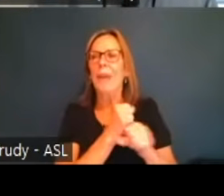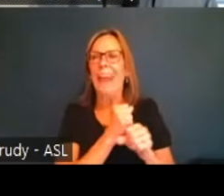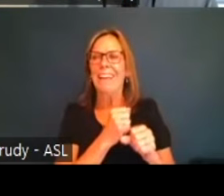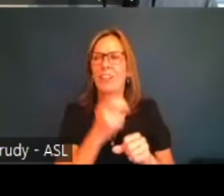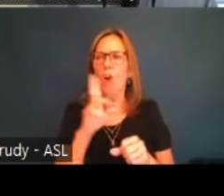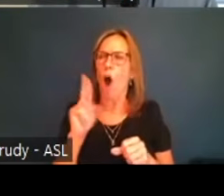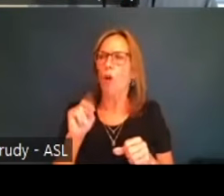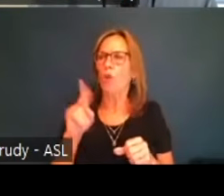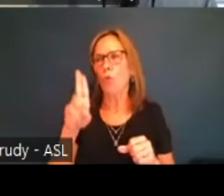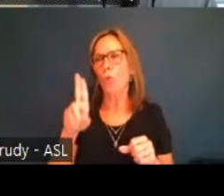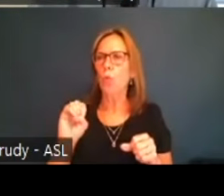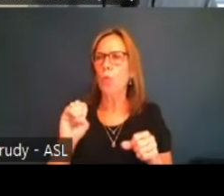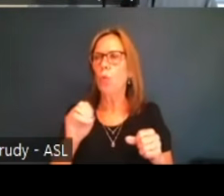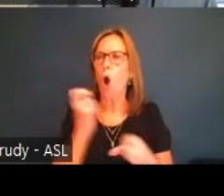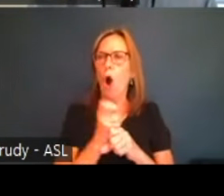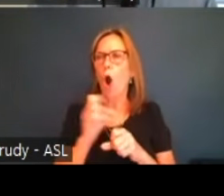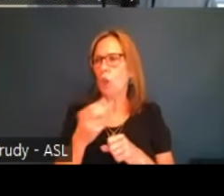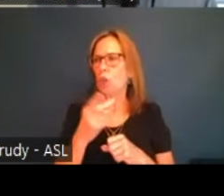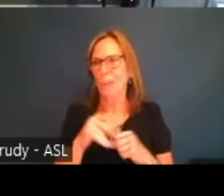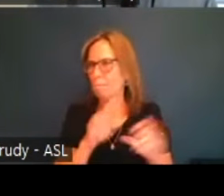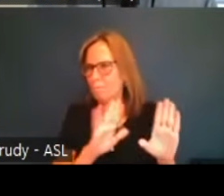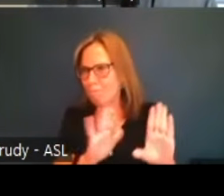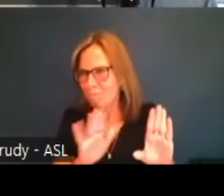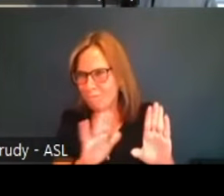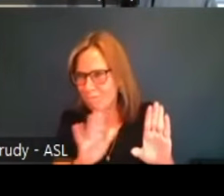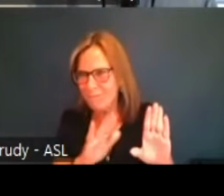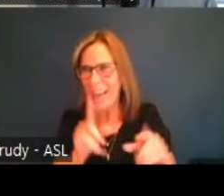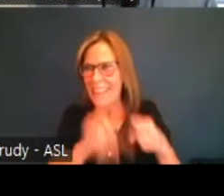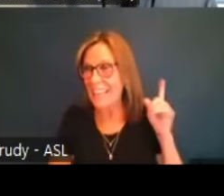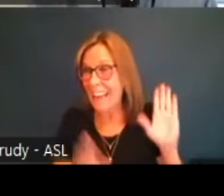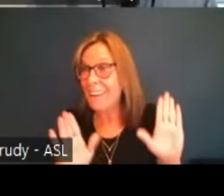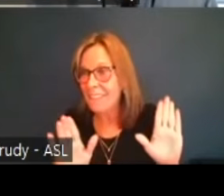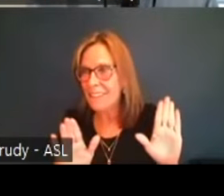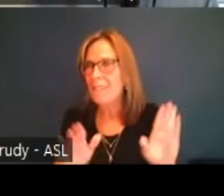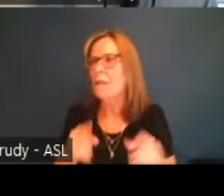and it's reserved for freshly trained dogs, Does that mean